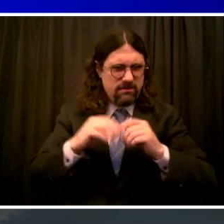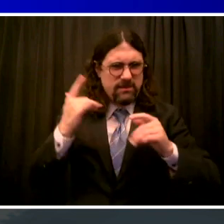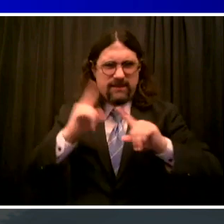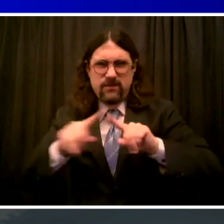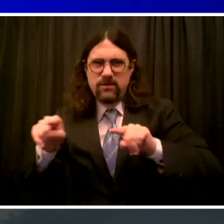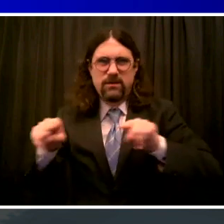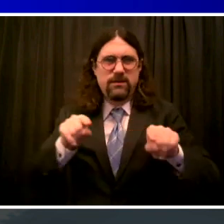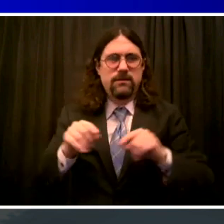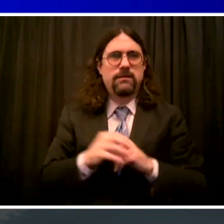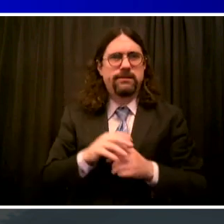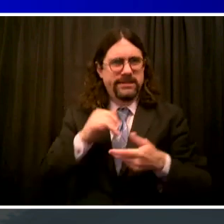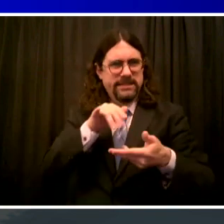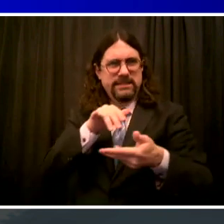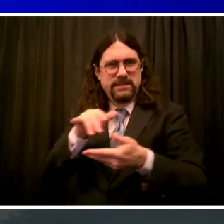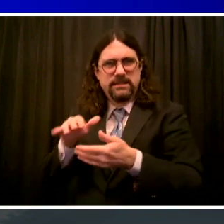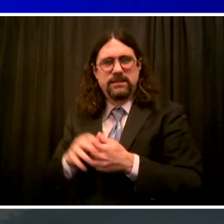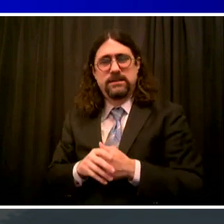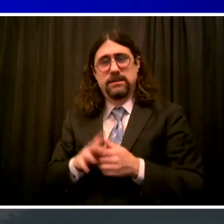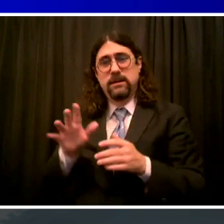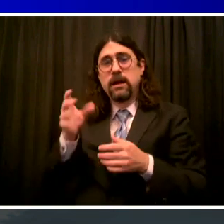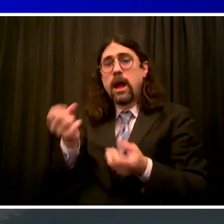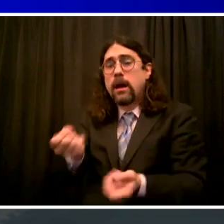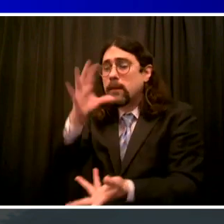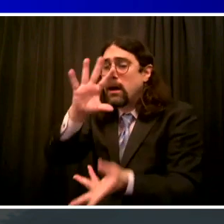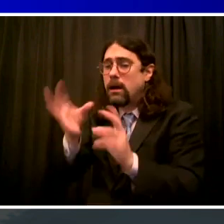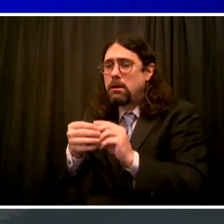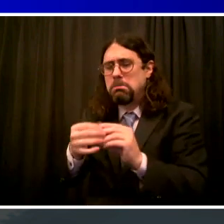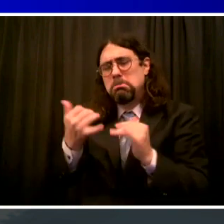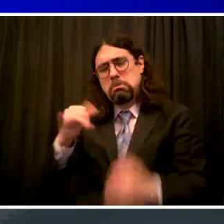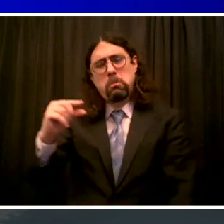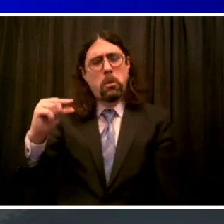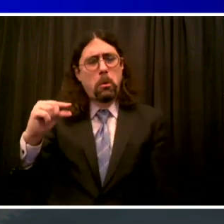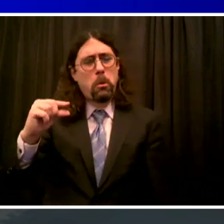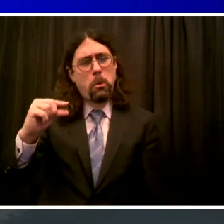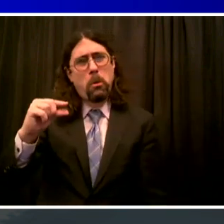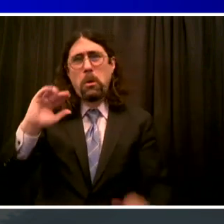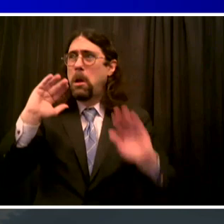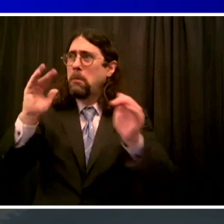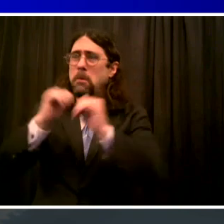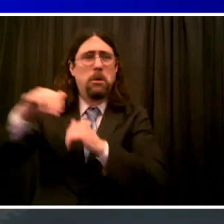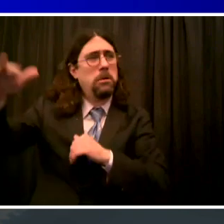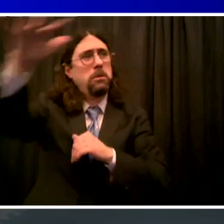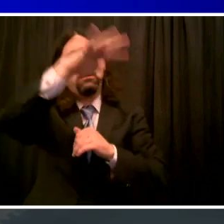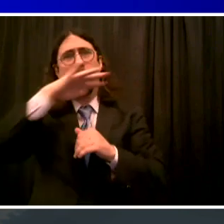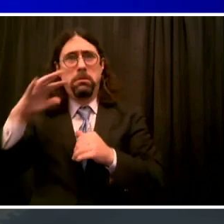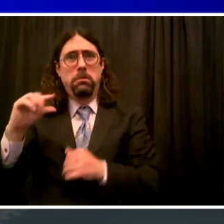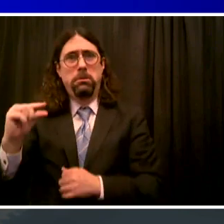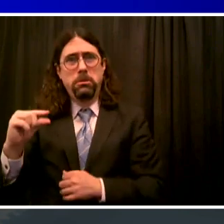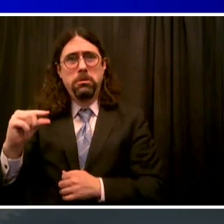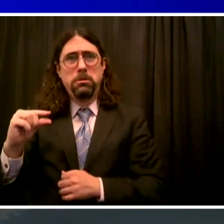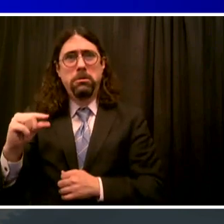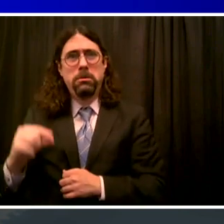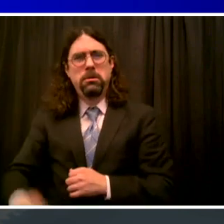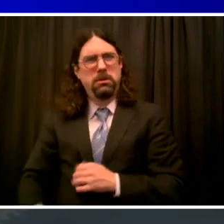EV TENHOUGH IT'S A STRIKING NBUME IR,T'S A SMALL NUMBER OF KIDS IN THE CITY PROPER EVEN THE